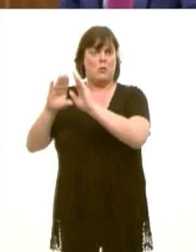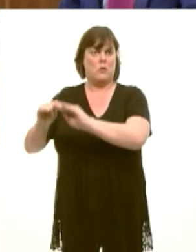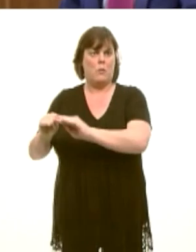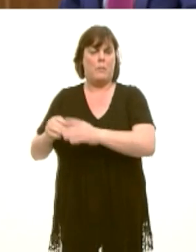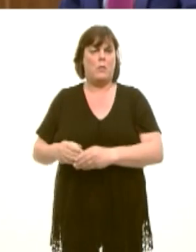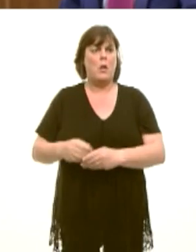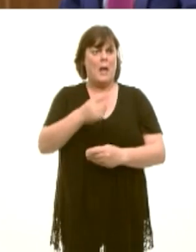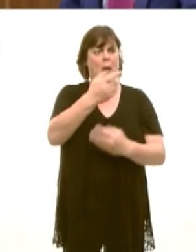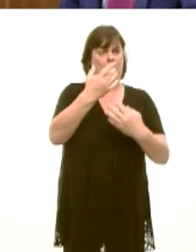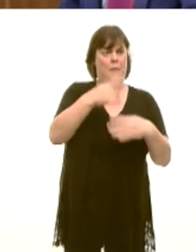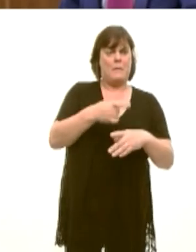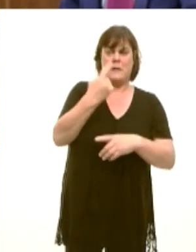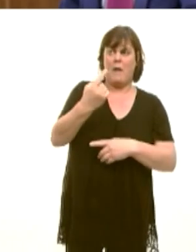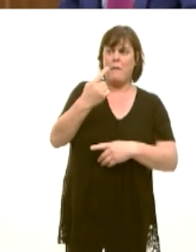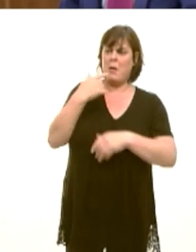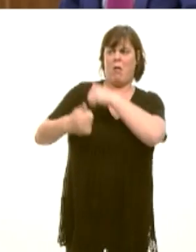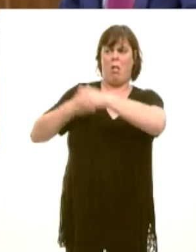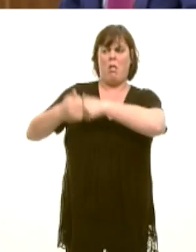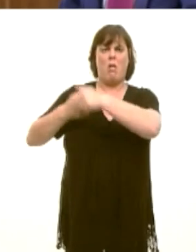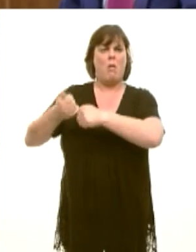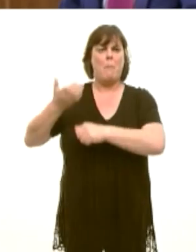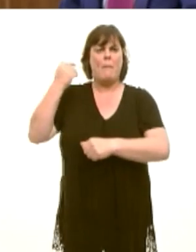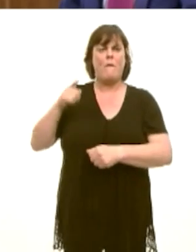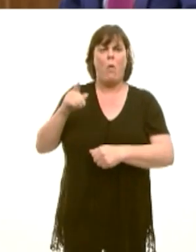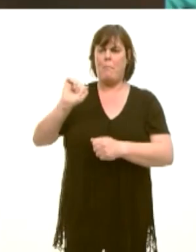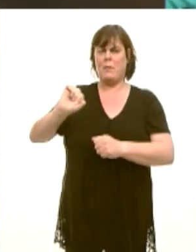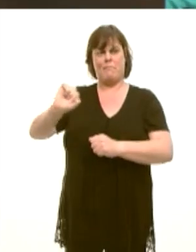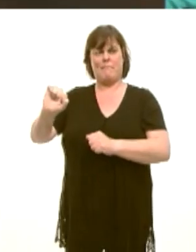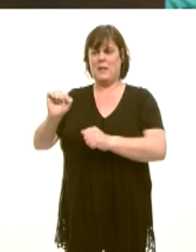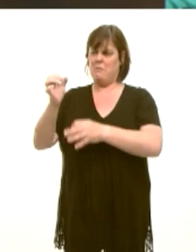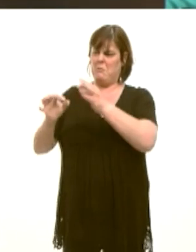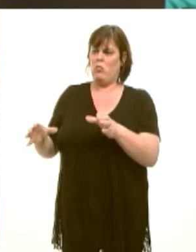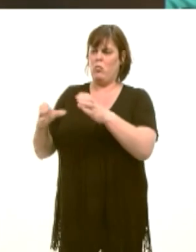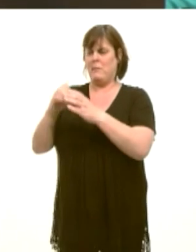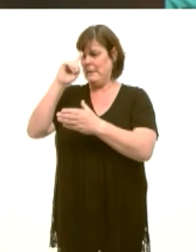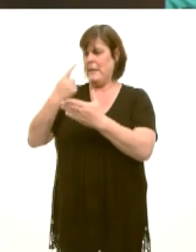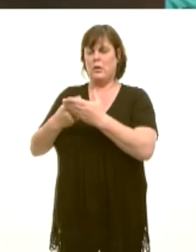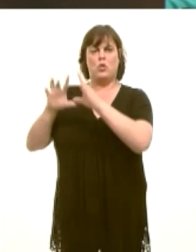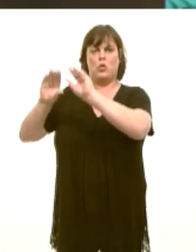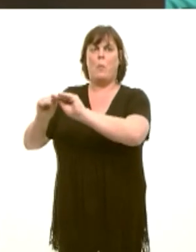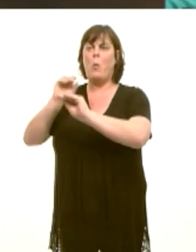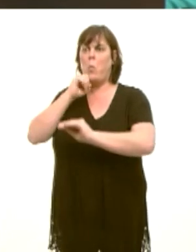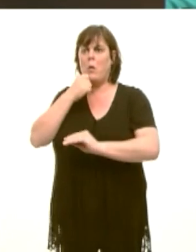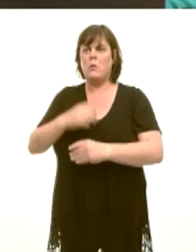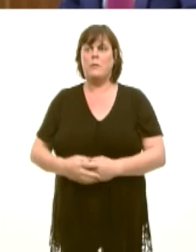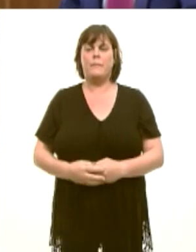this Chamber, and his own party is ending it. Carwyn Jones: Itís important, of course, to ensure that the people of Wales get the